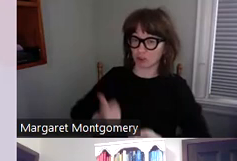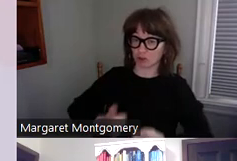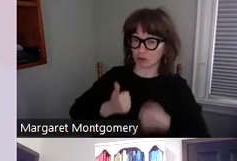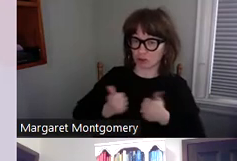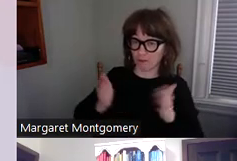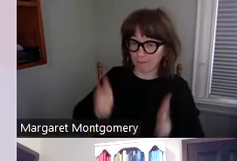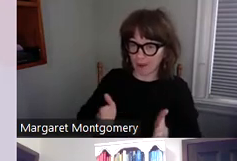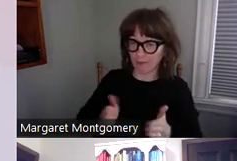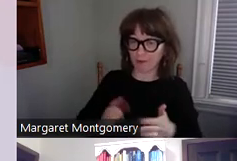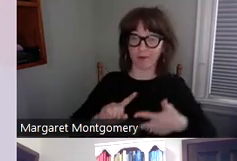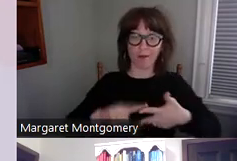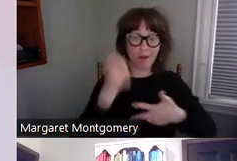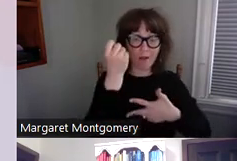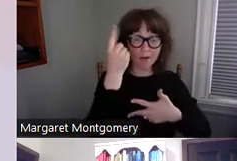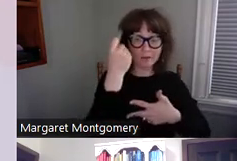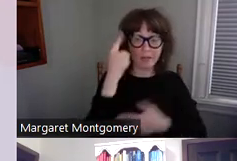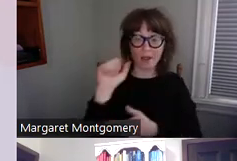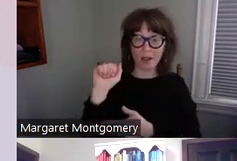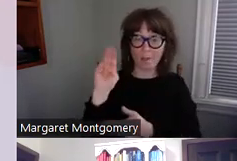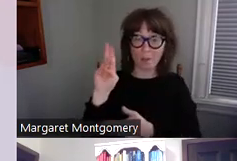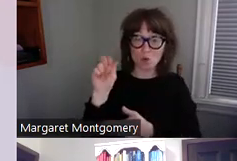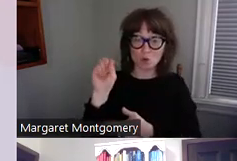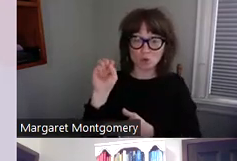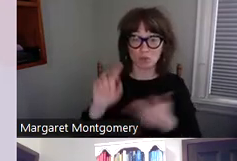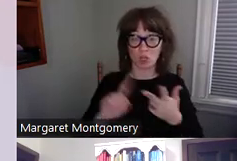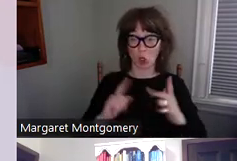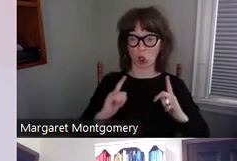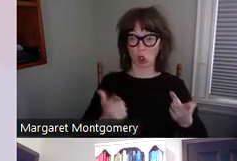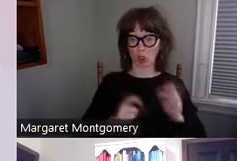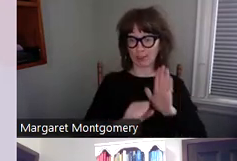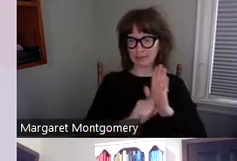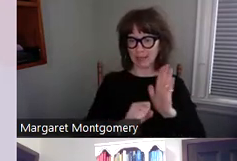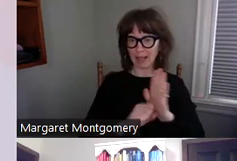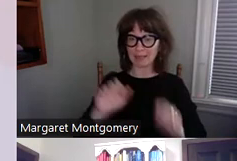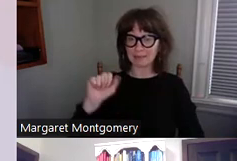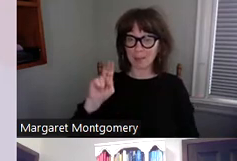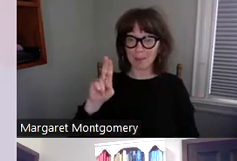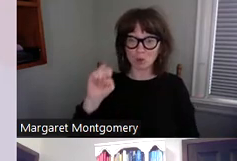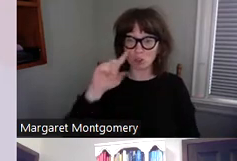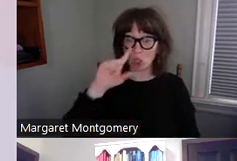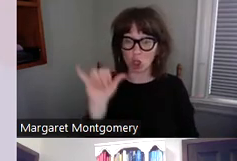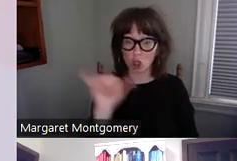happens. 12:08:01 What early science and abuse can look and feel like, how and the ways it can impact.